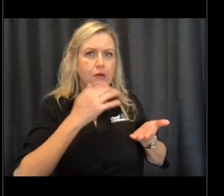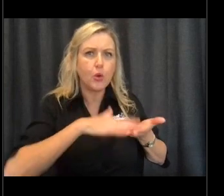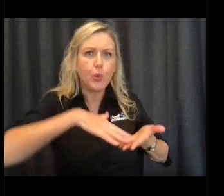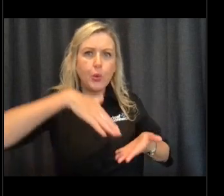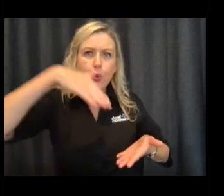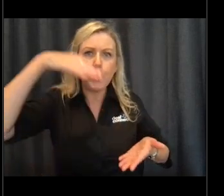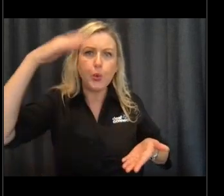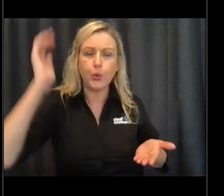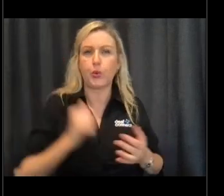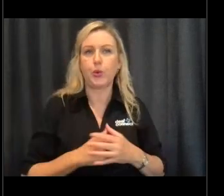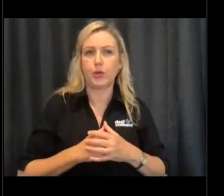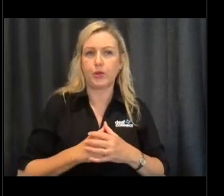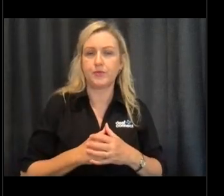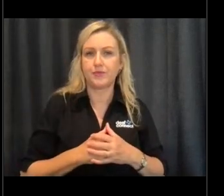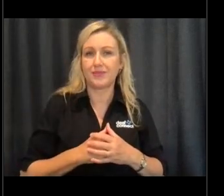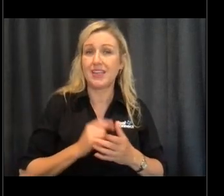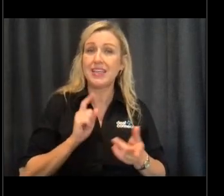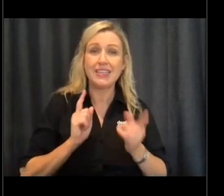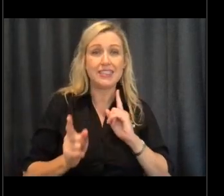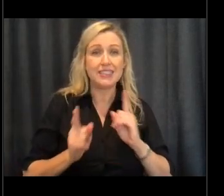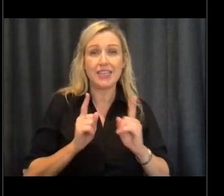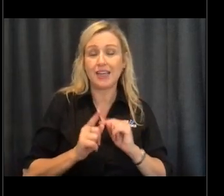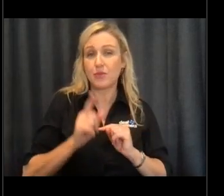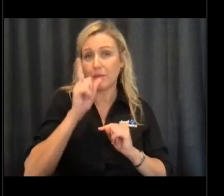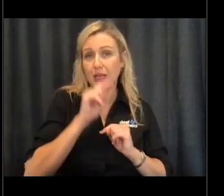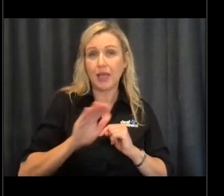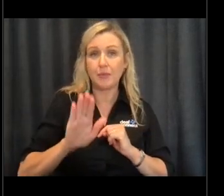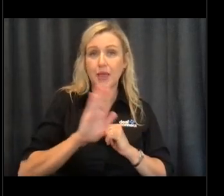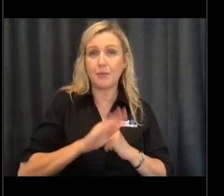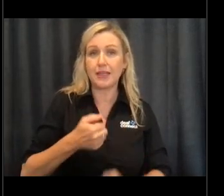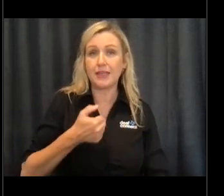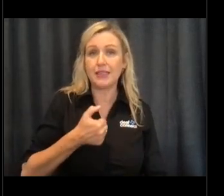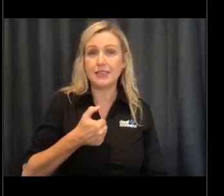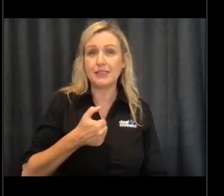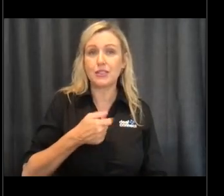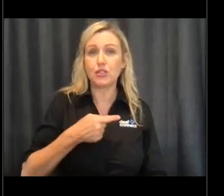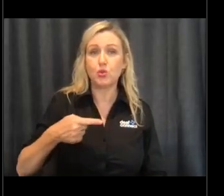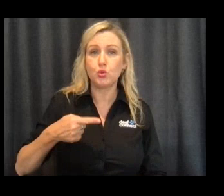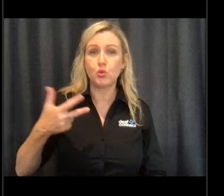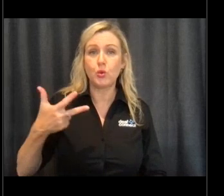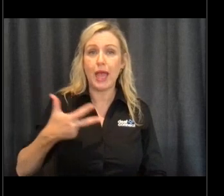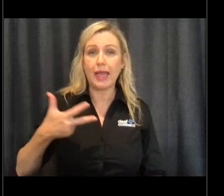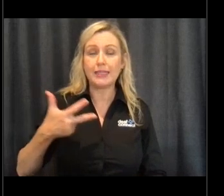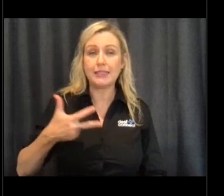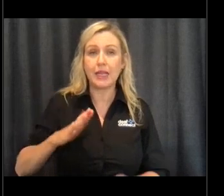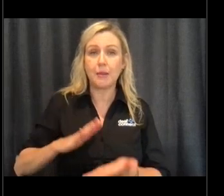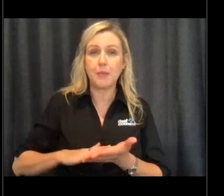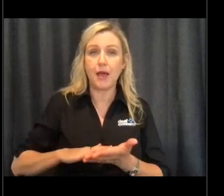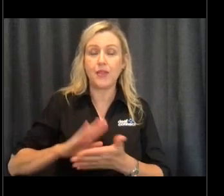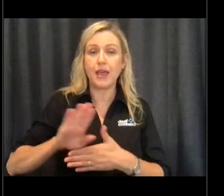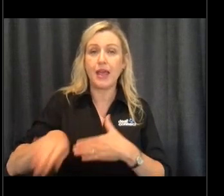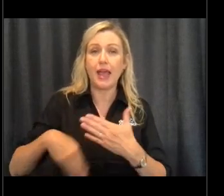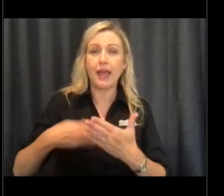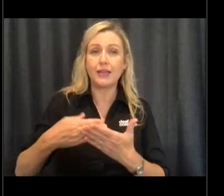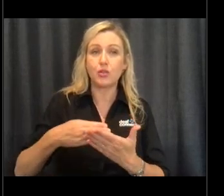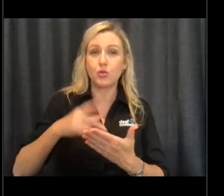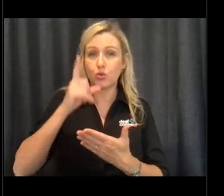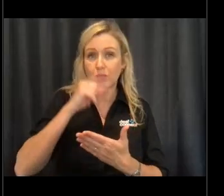in, it's anywhere between six to 18 months before you can actually get access to a builder.